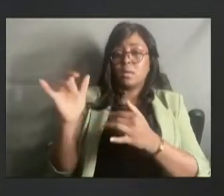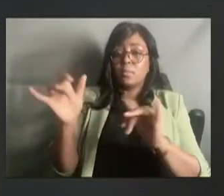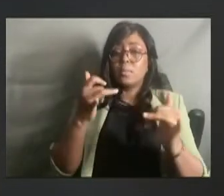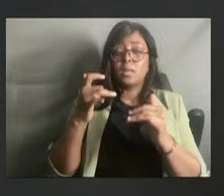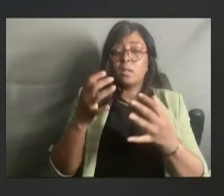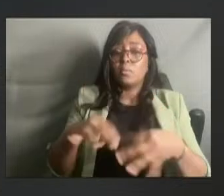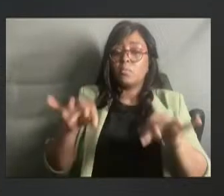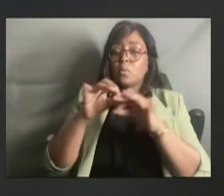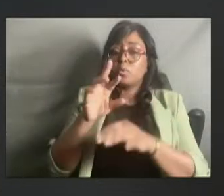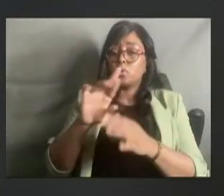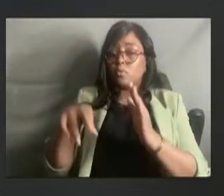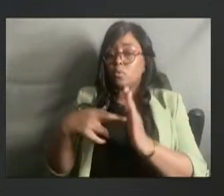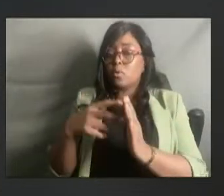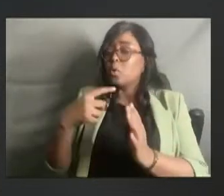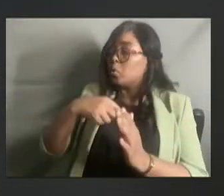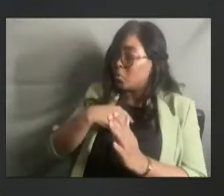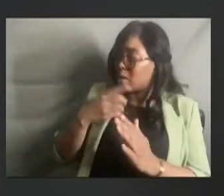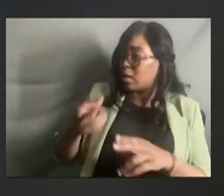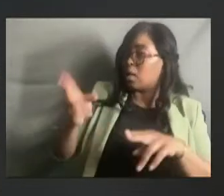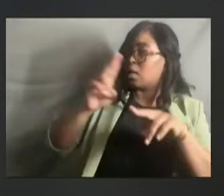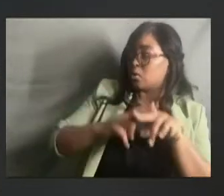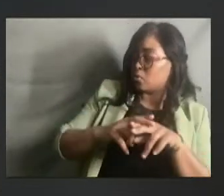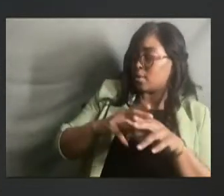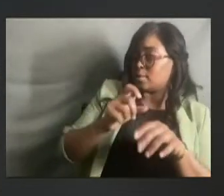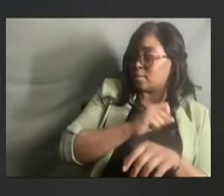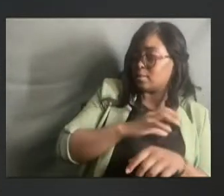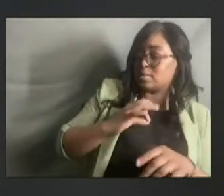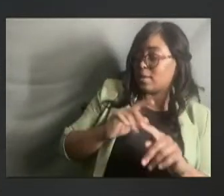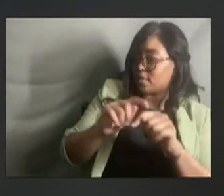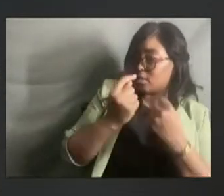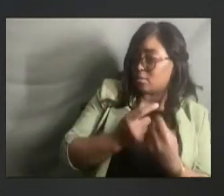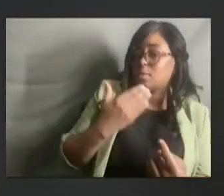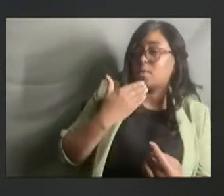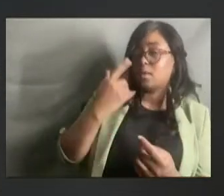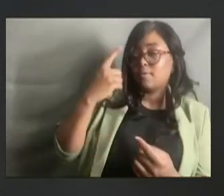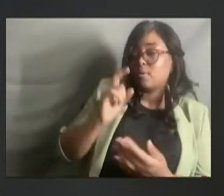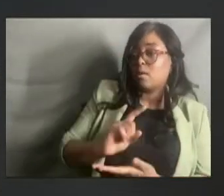role? We are actually increasing